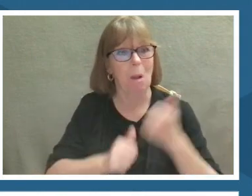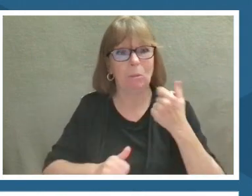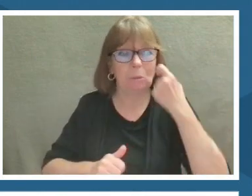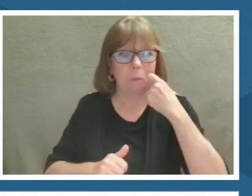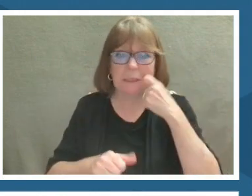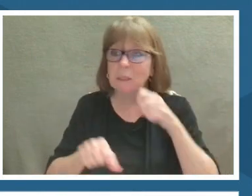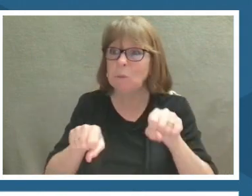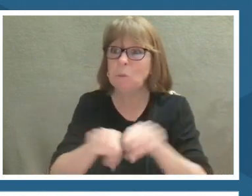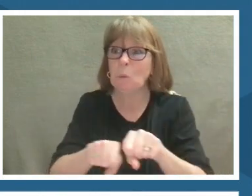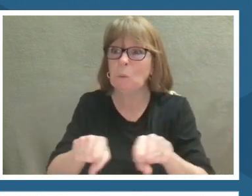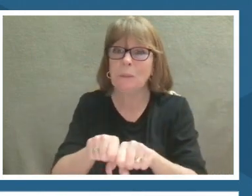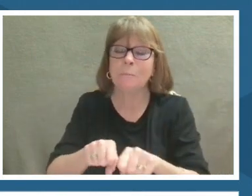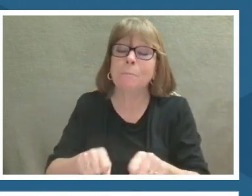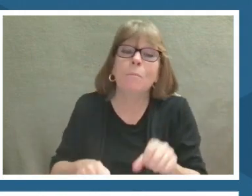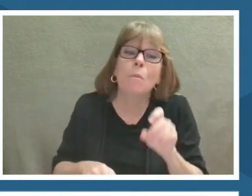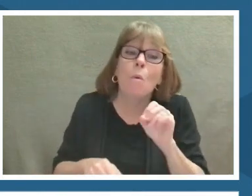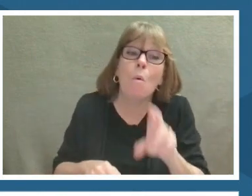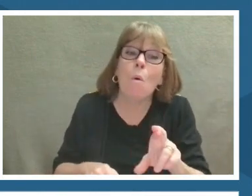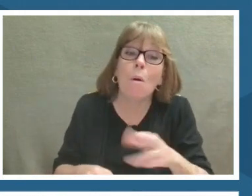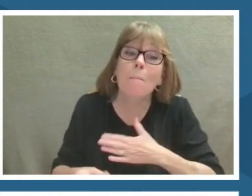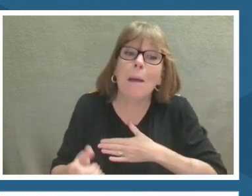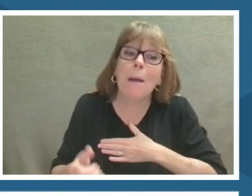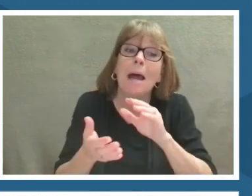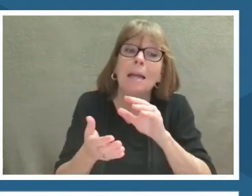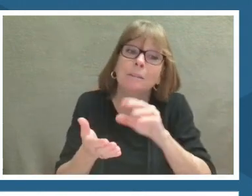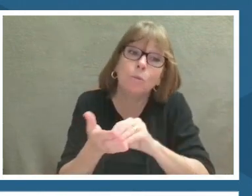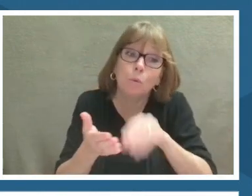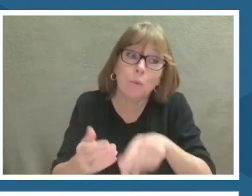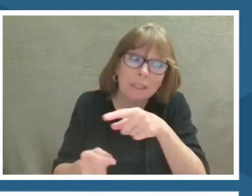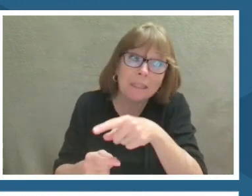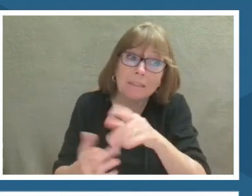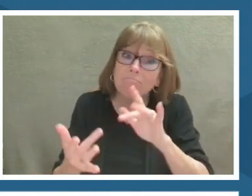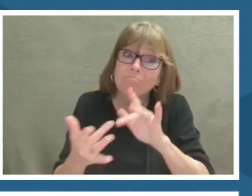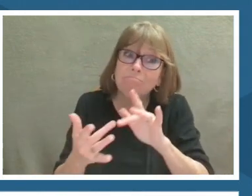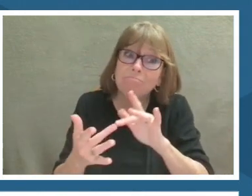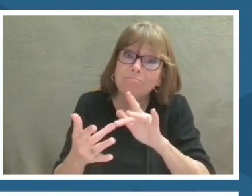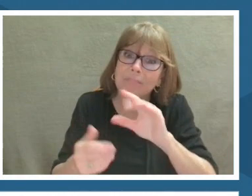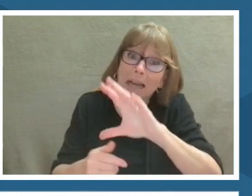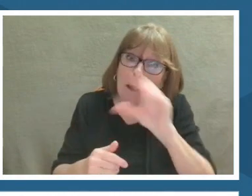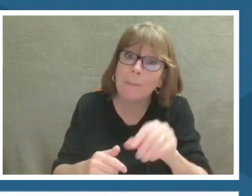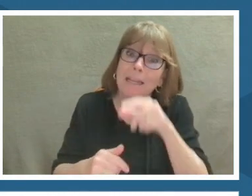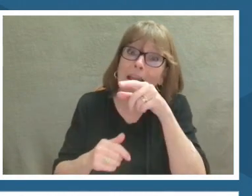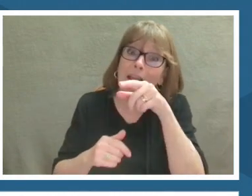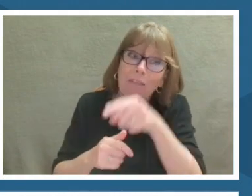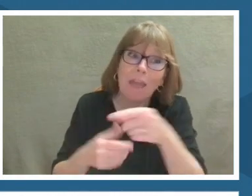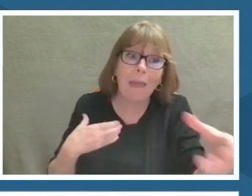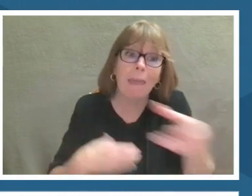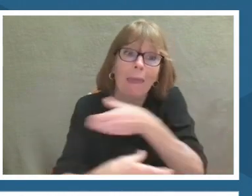a student who's reaching out to a company that you know repurposes shoes